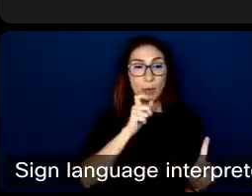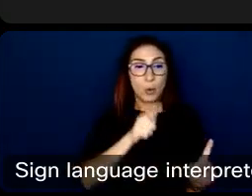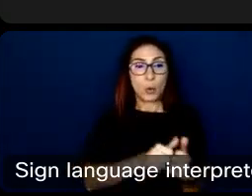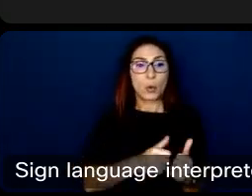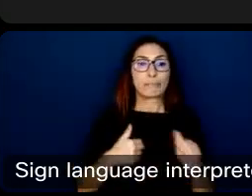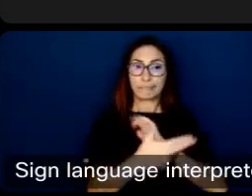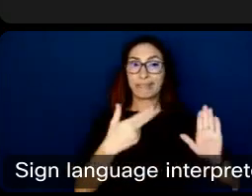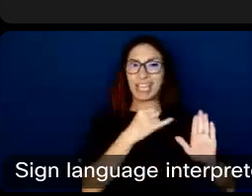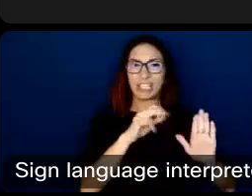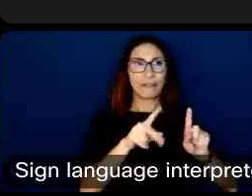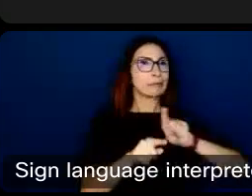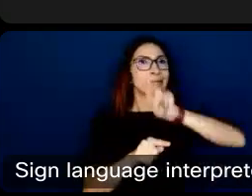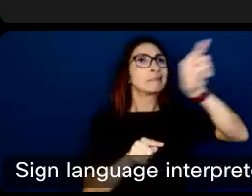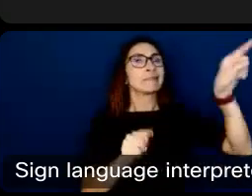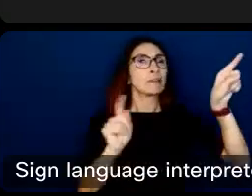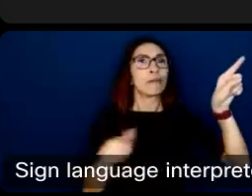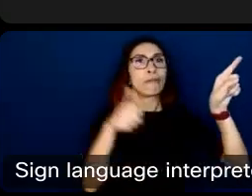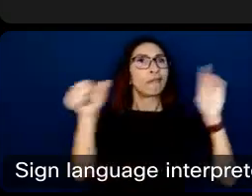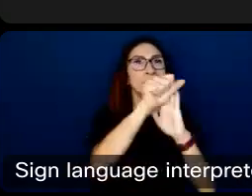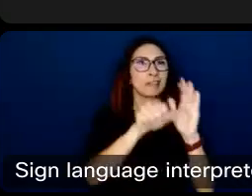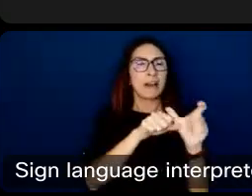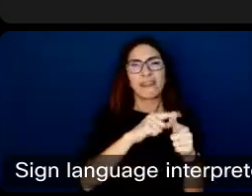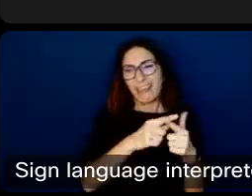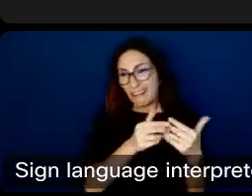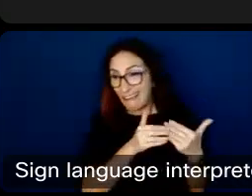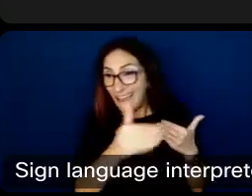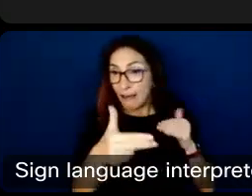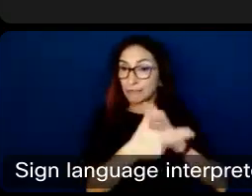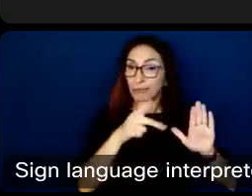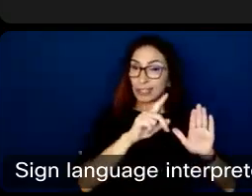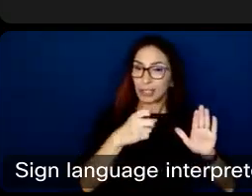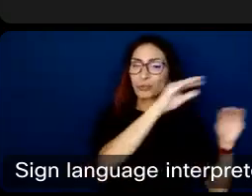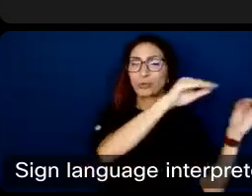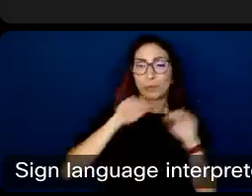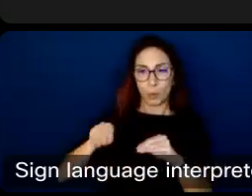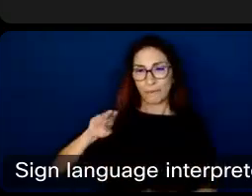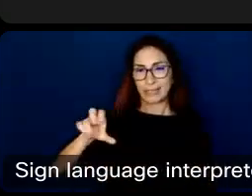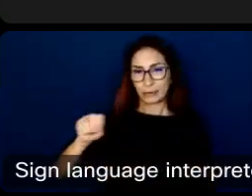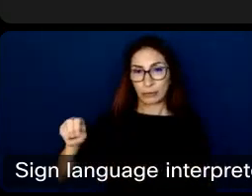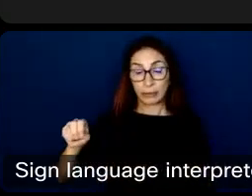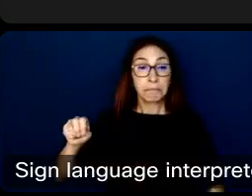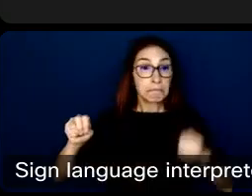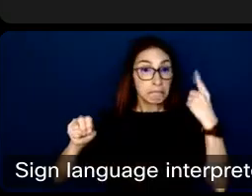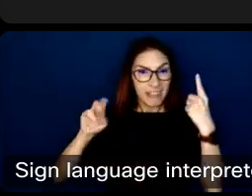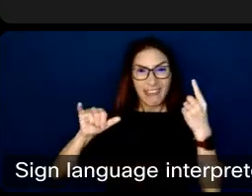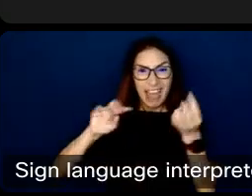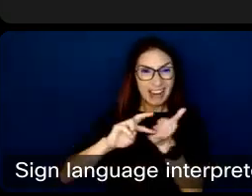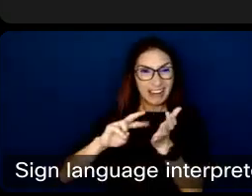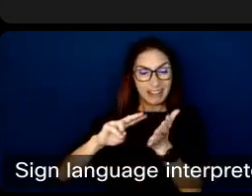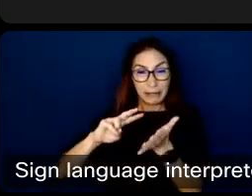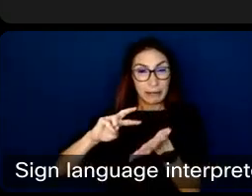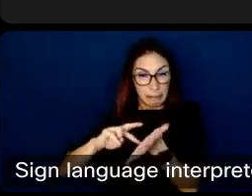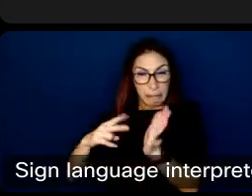moved to Minnesota. The number excludes about 1,822 persons who